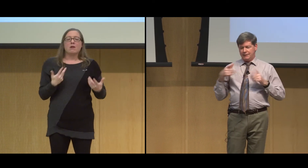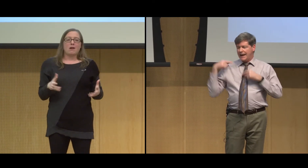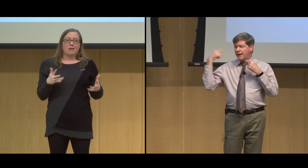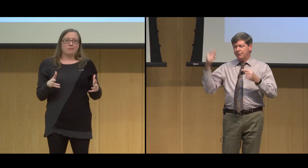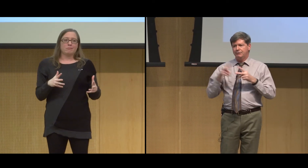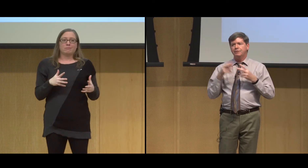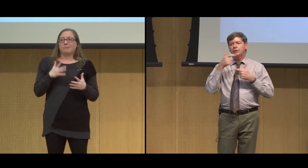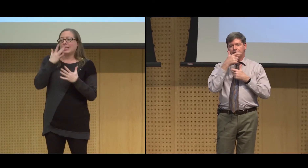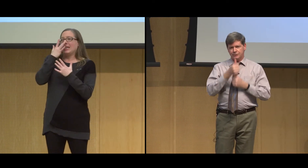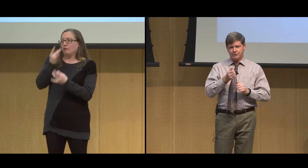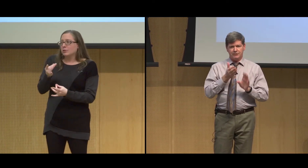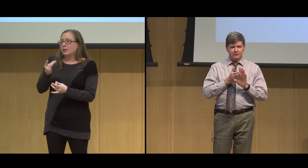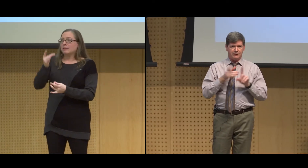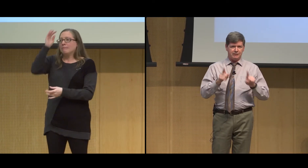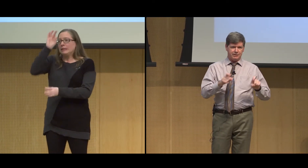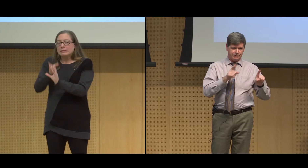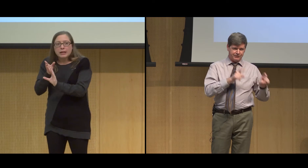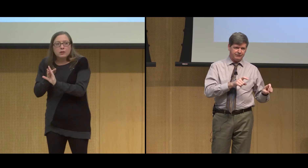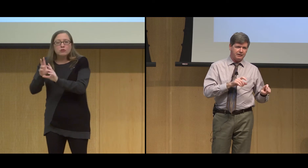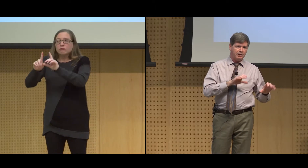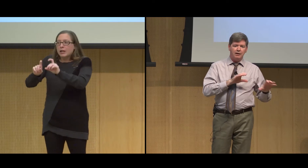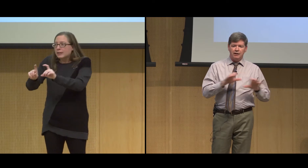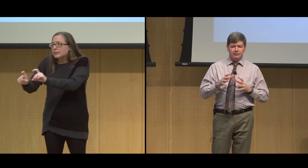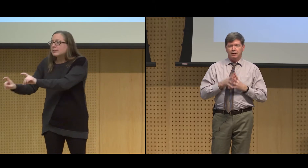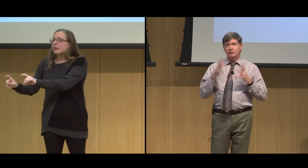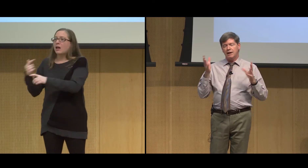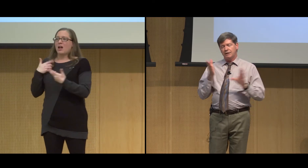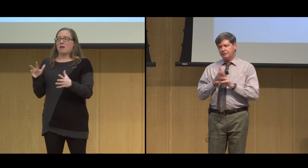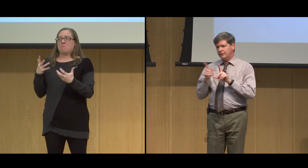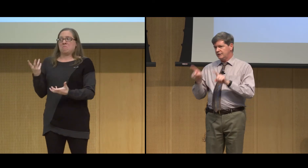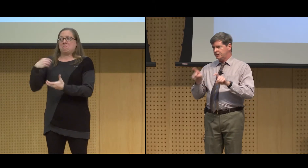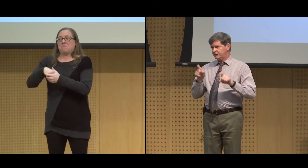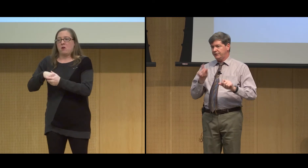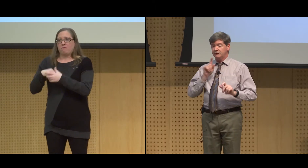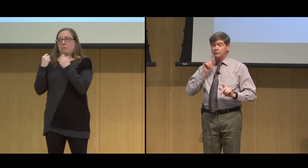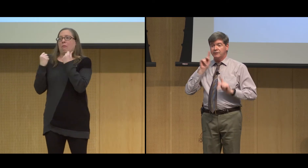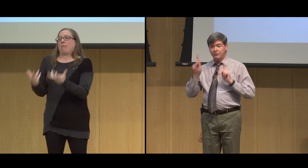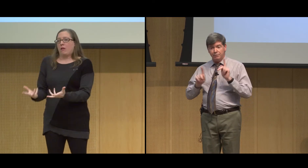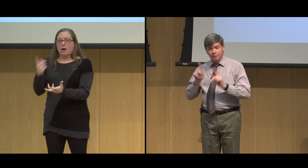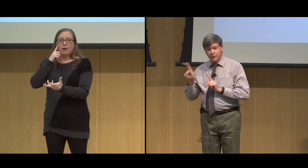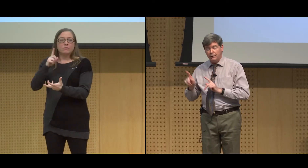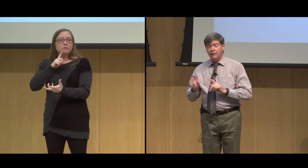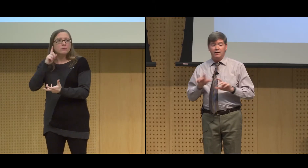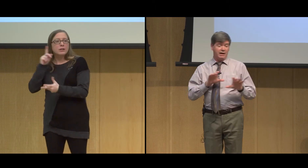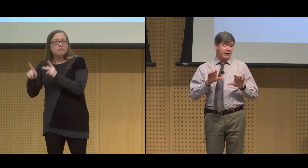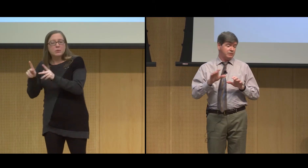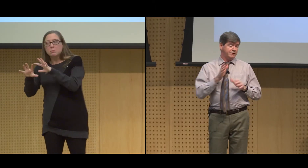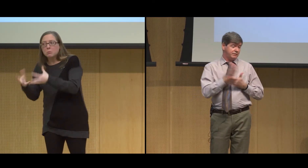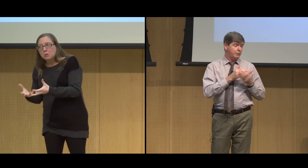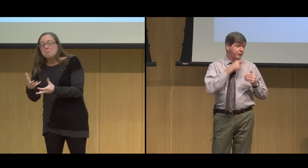I had been very interested in psychological testing. I'd done a lot of psychological testing with deaf people and actually some